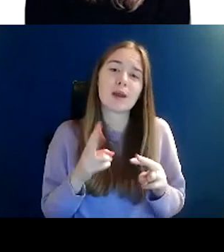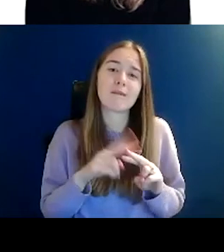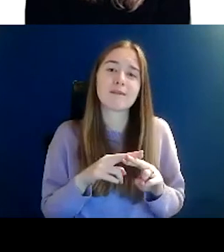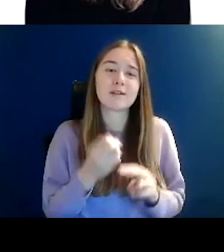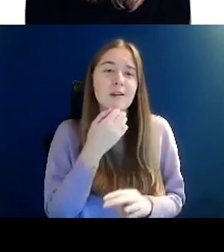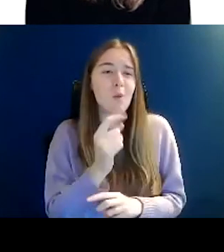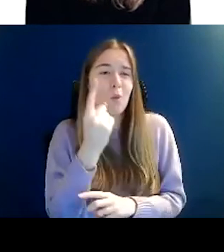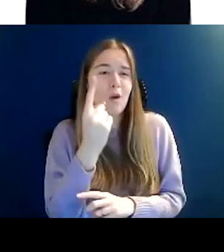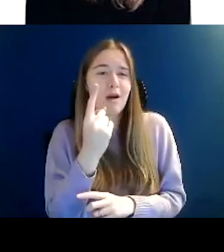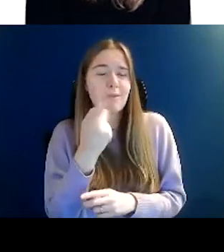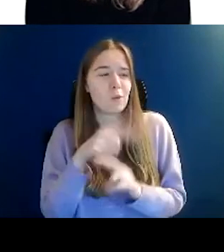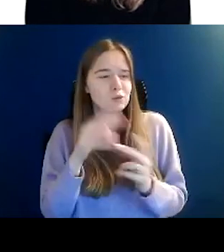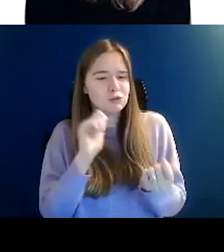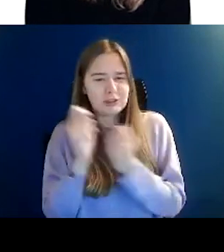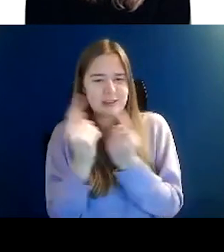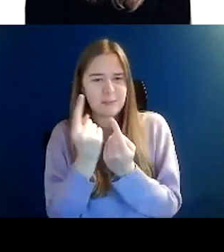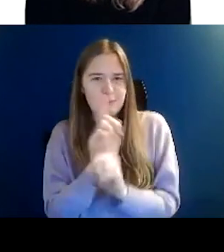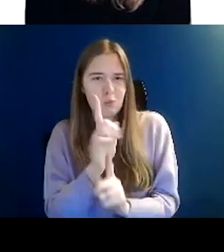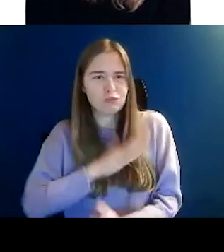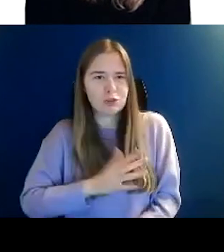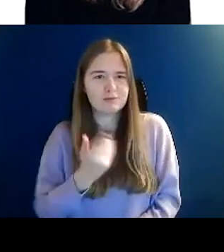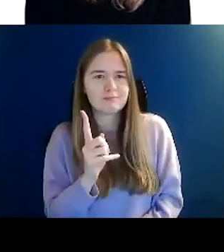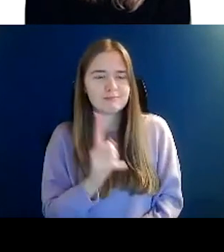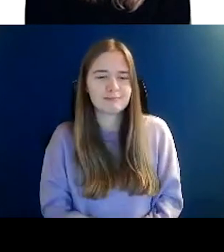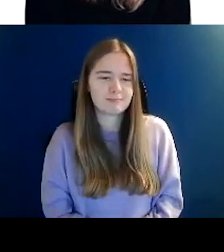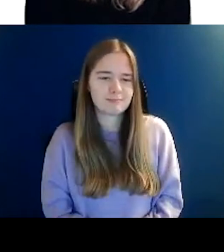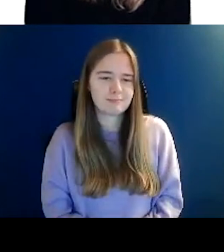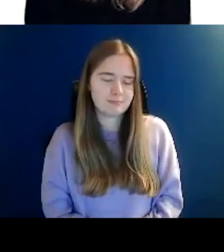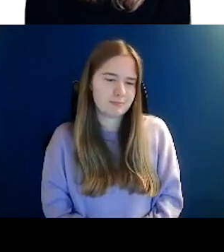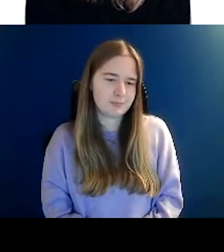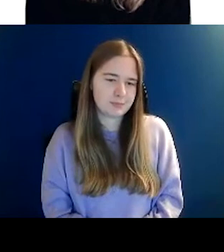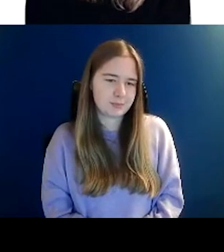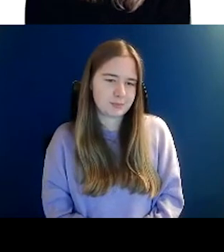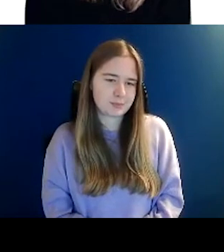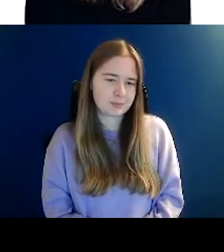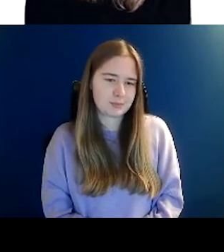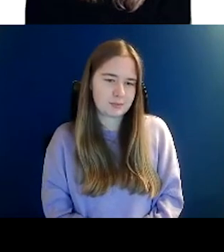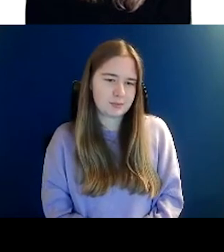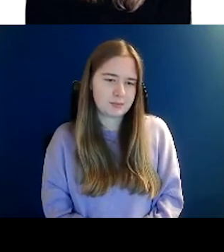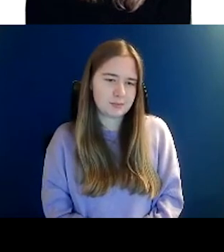you would look to change, if you were able to do so? Just from a personal perspective,